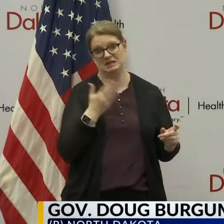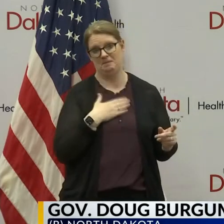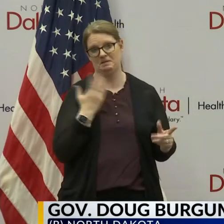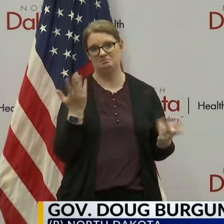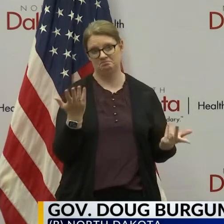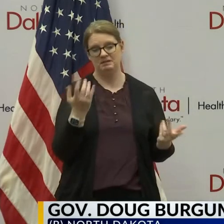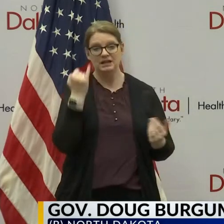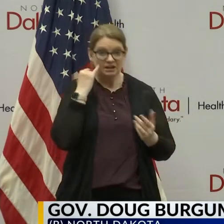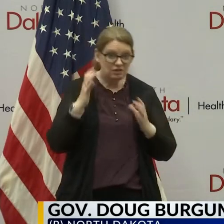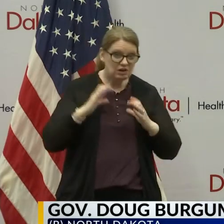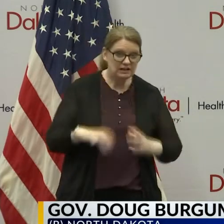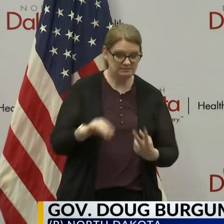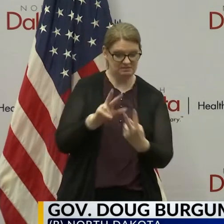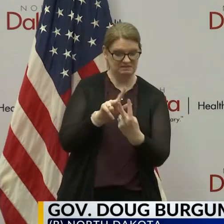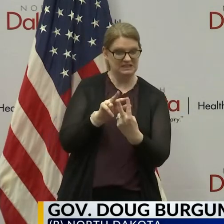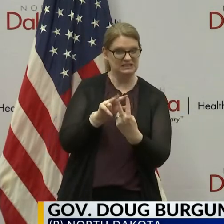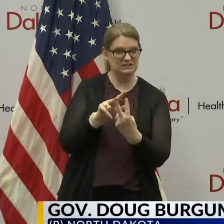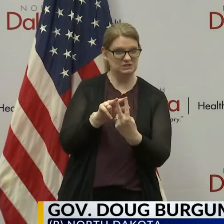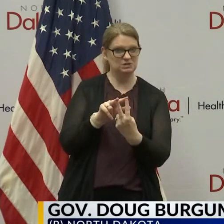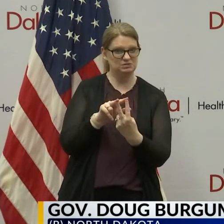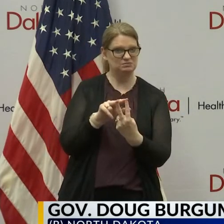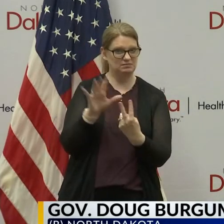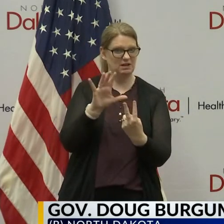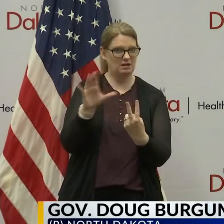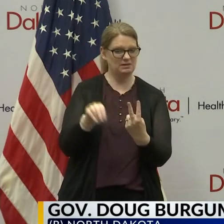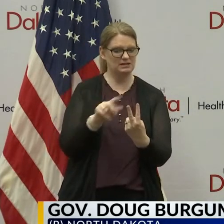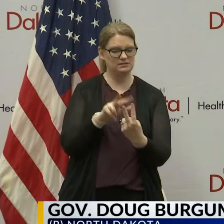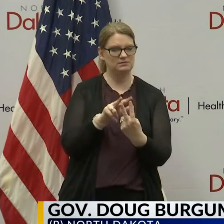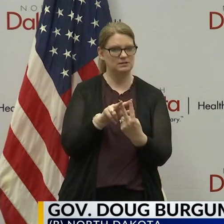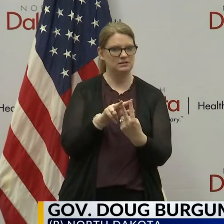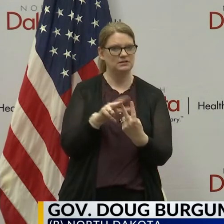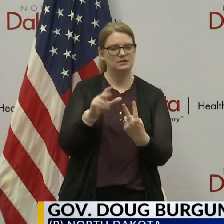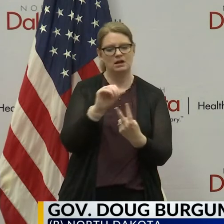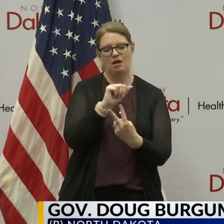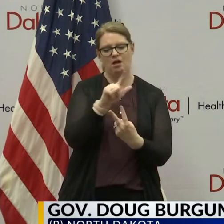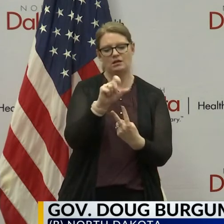RESULTING FROM THE COVID-19 PANDEMIC AND SO THIS IS GOOD